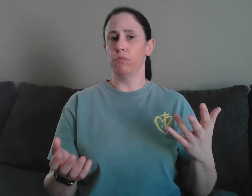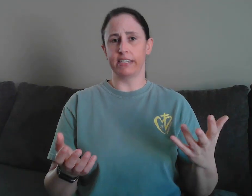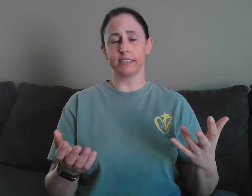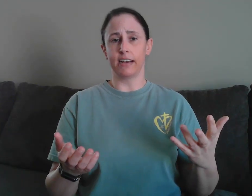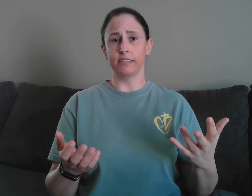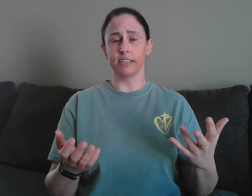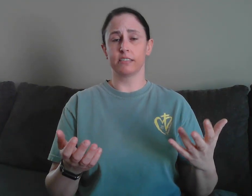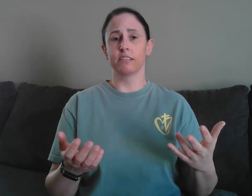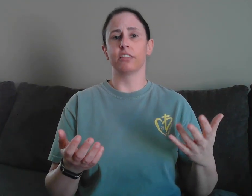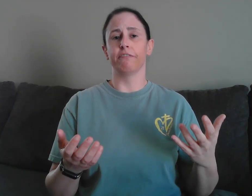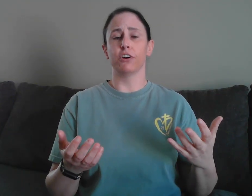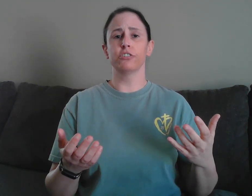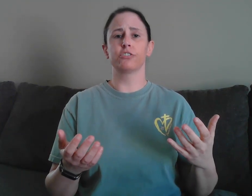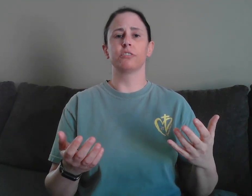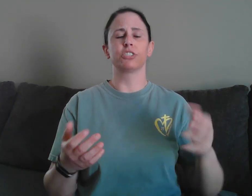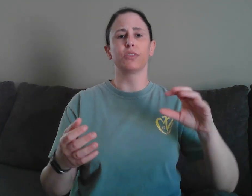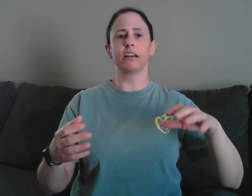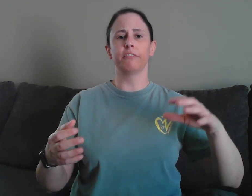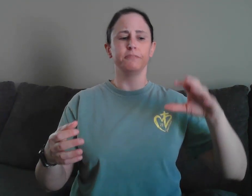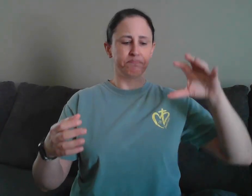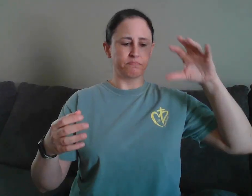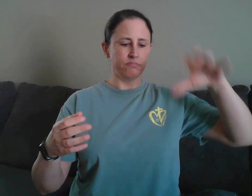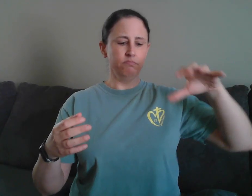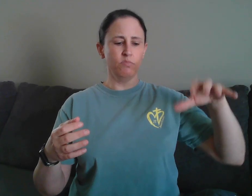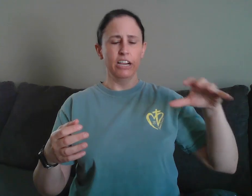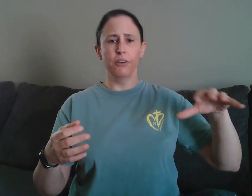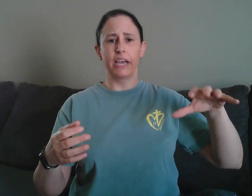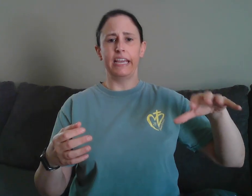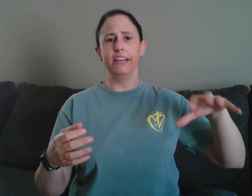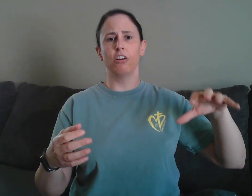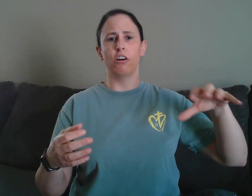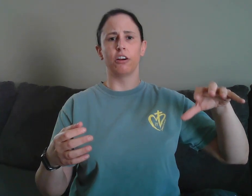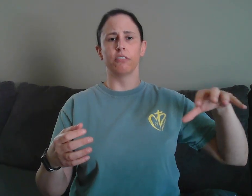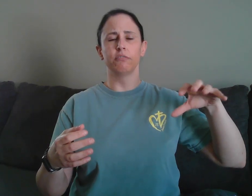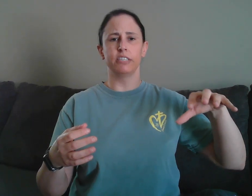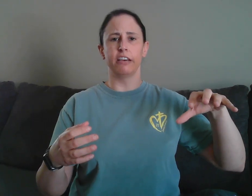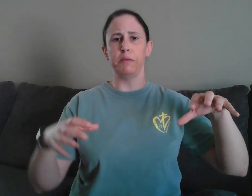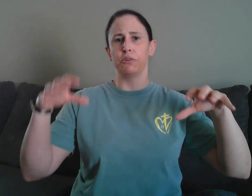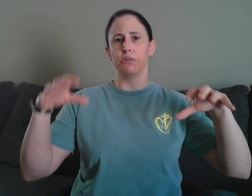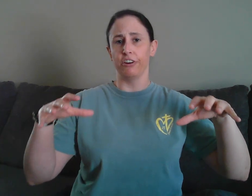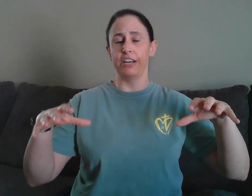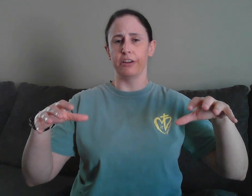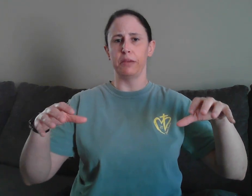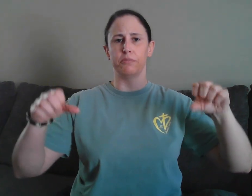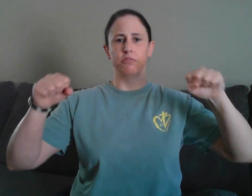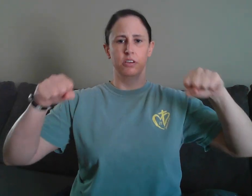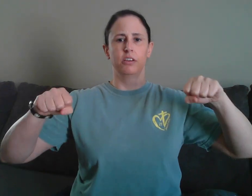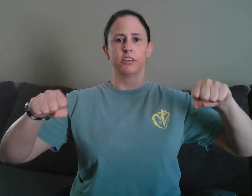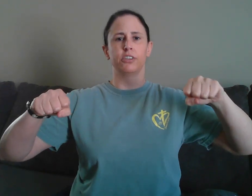different ways to sign this. The first so think of okay here are deaf people here are hearing people.